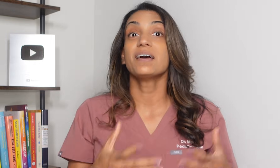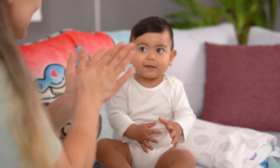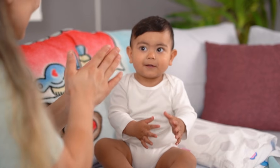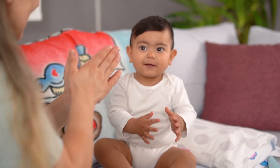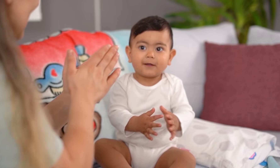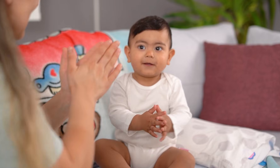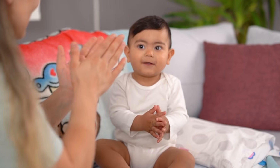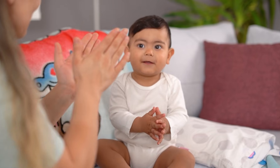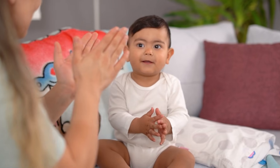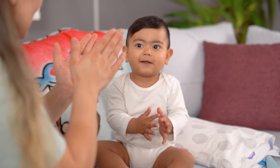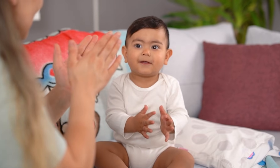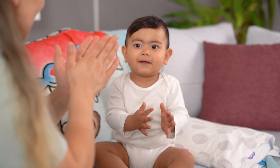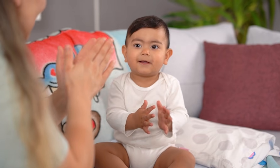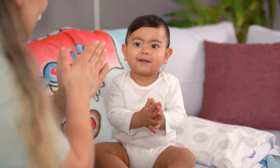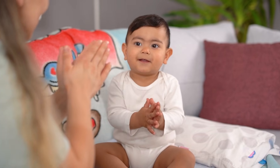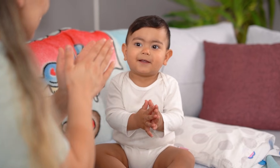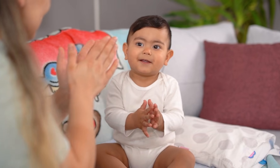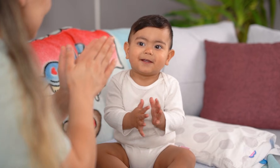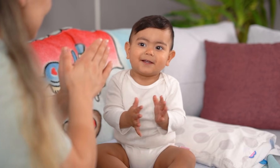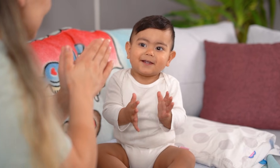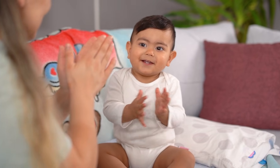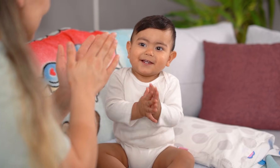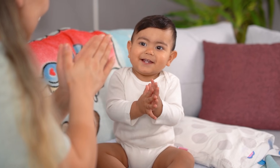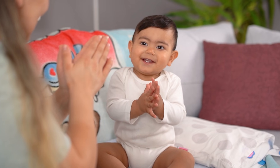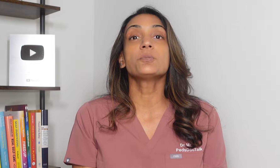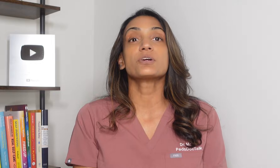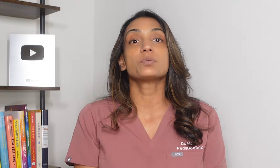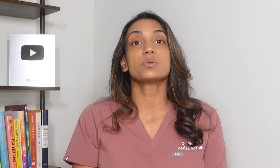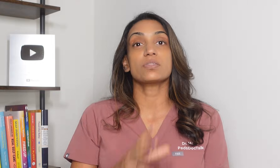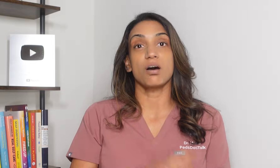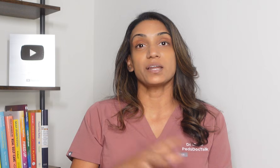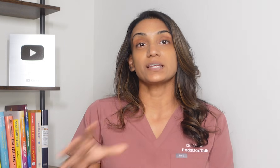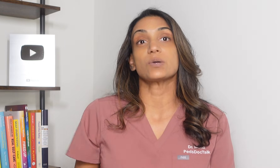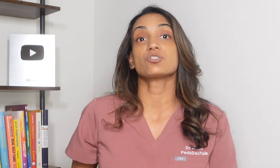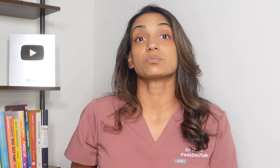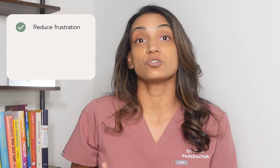facial expressions, gestures, or signing. That simple bridge between thought and language can reduce